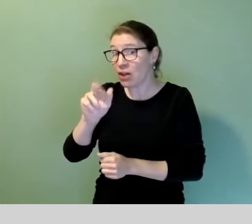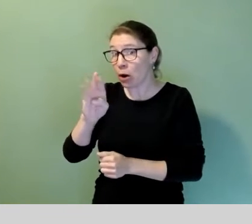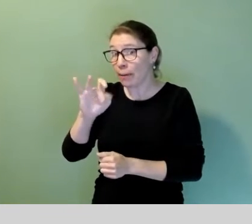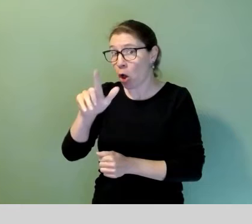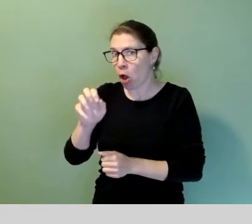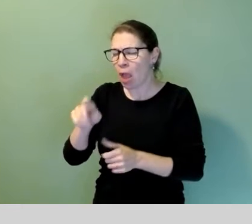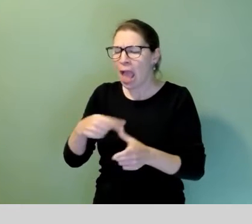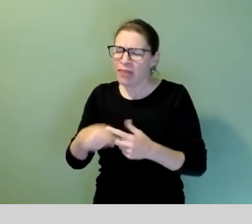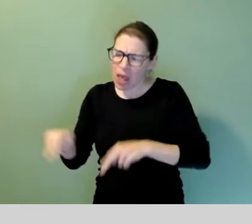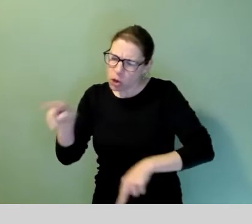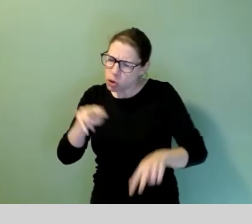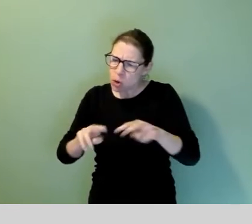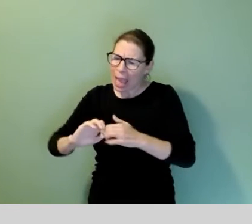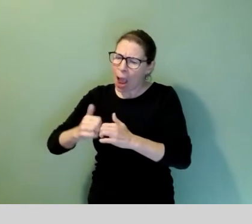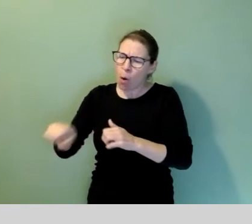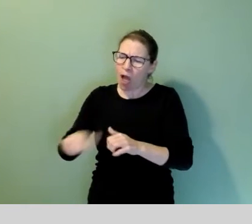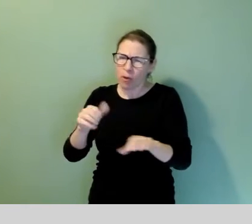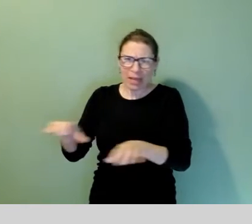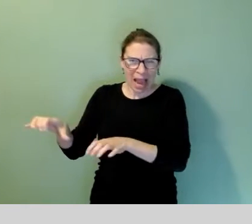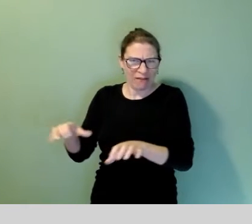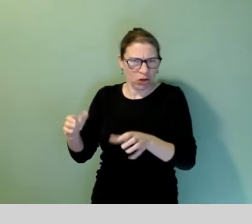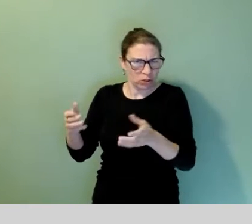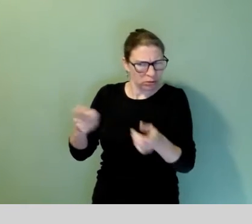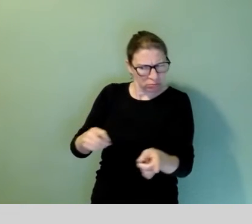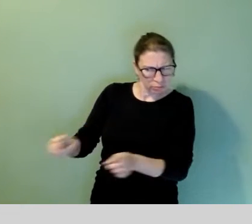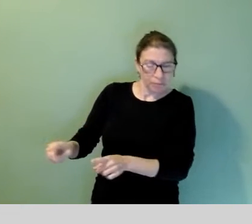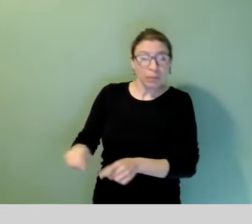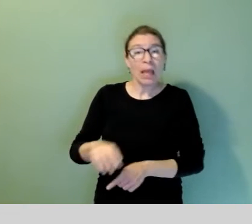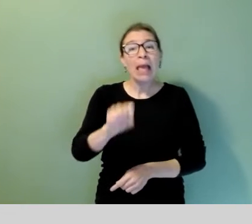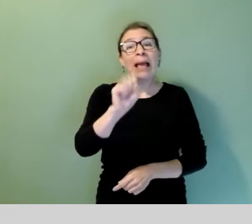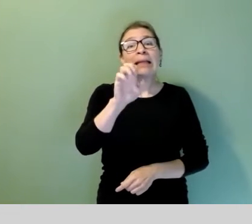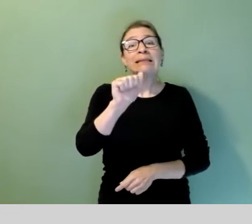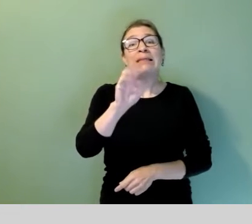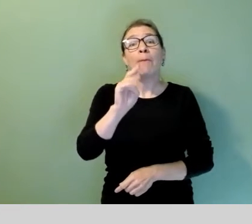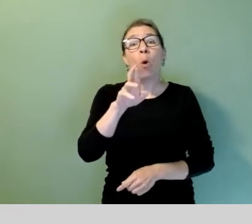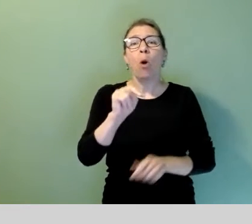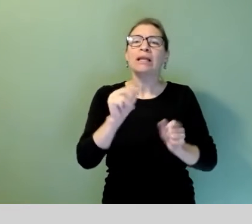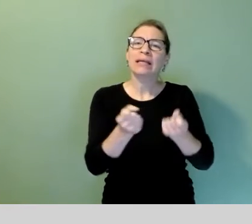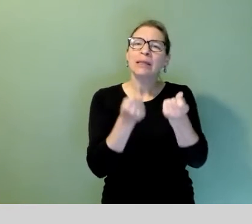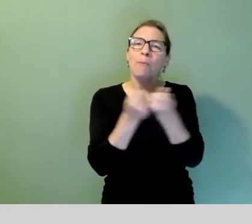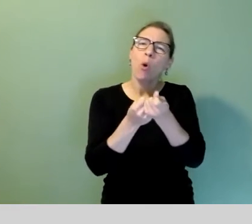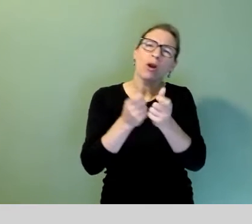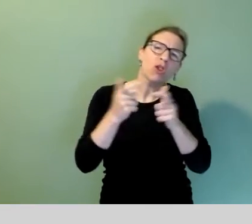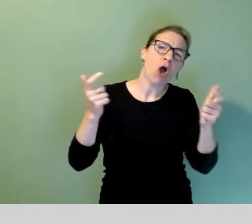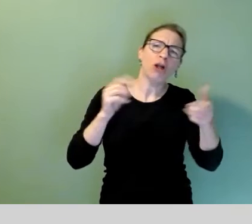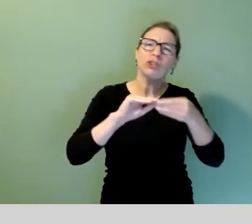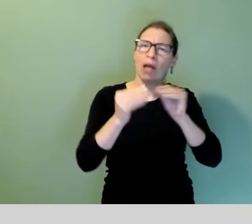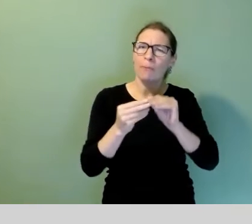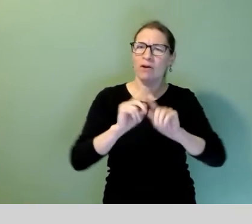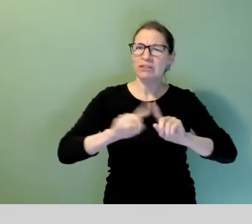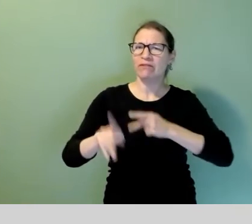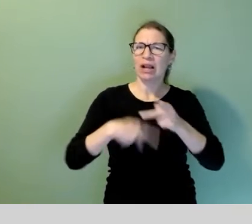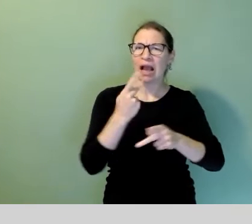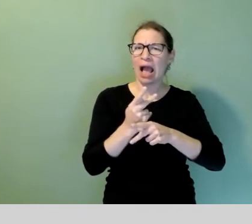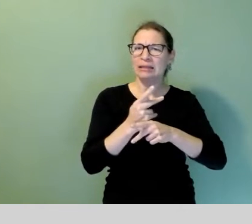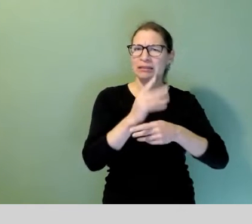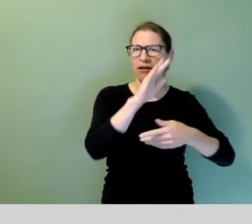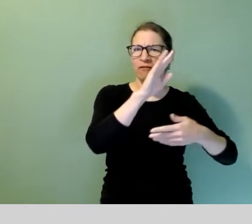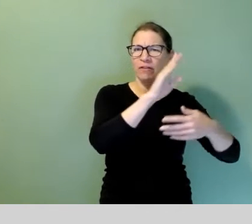within each seaborn is able to support a large number of different kinds of plots both categorical and relational,